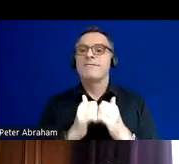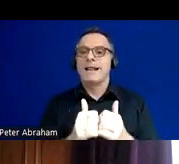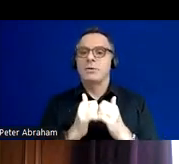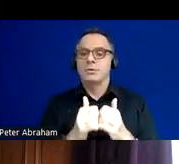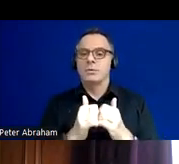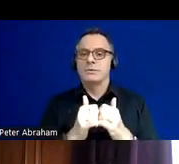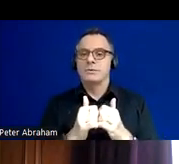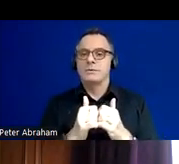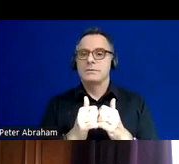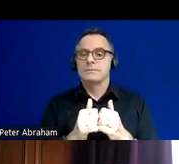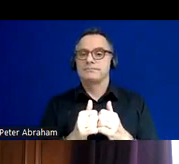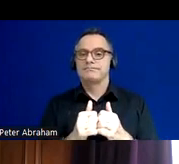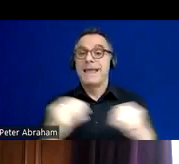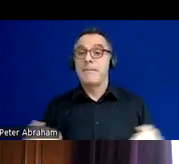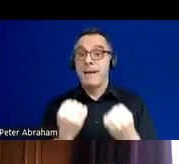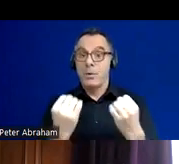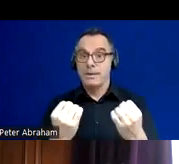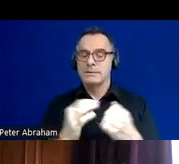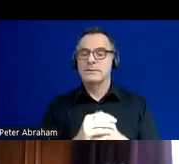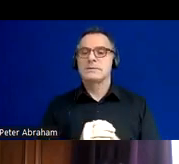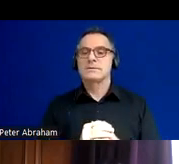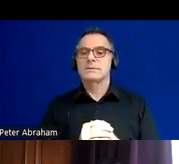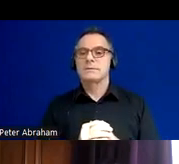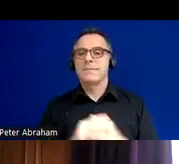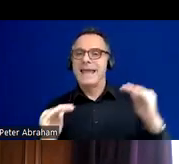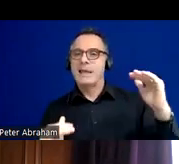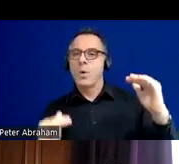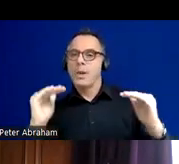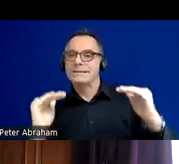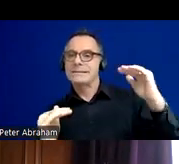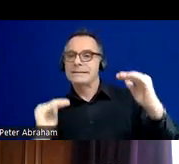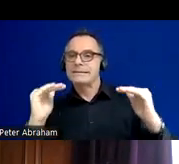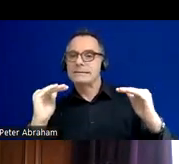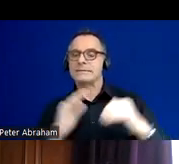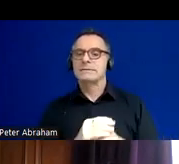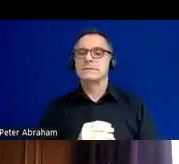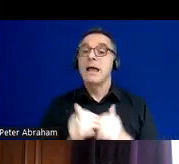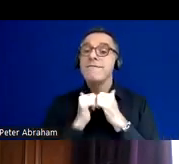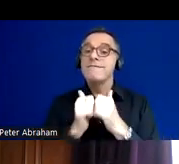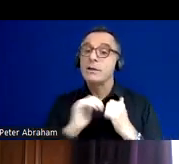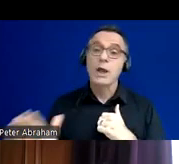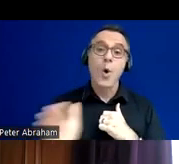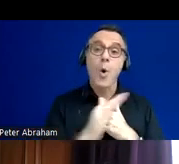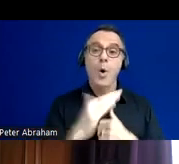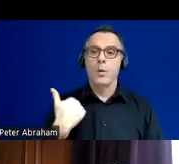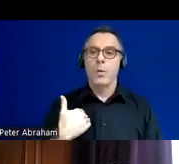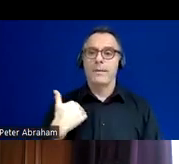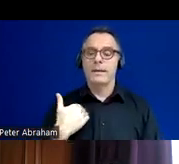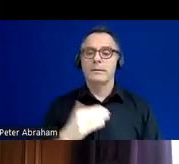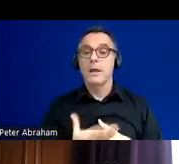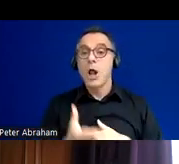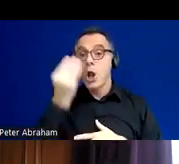these are Empowerment, Addressing Inequalities, Valuing All Women, Learning and Development,